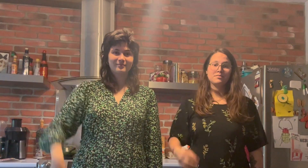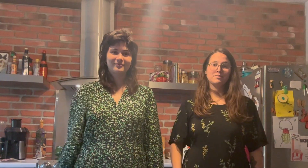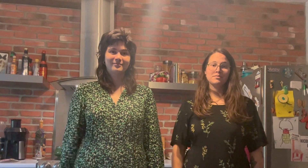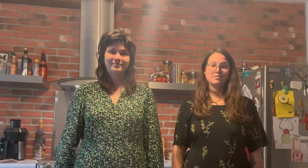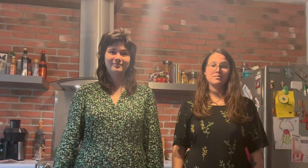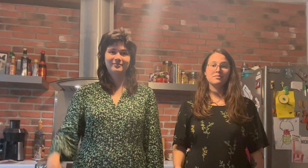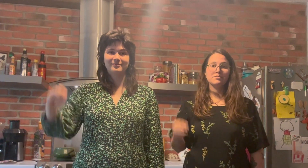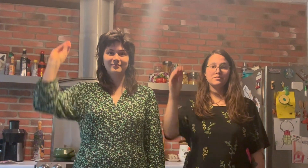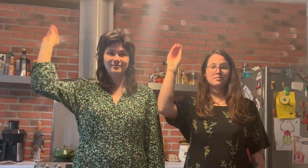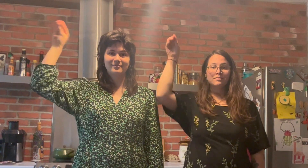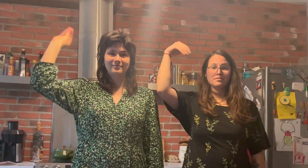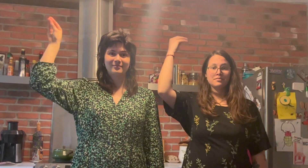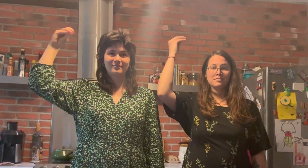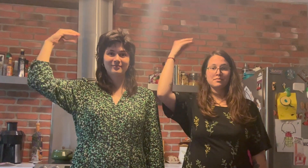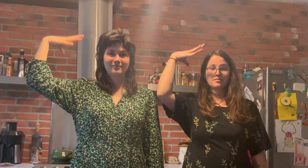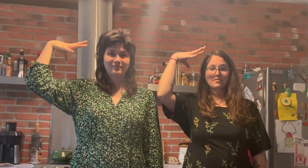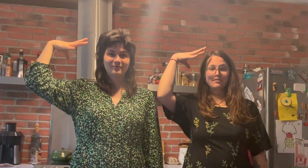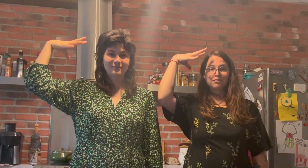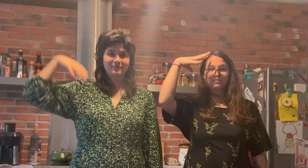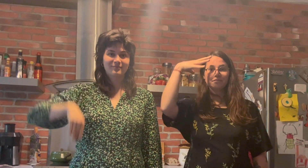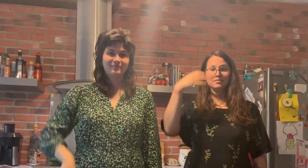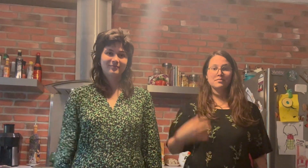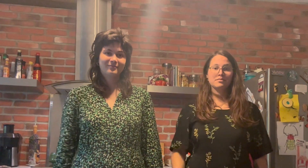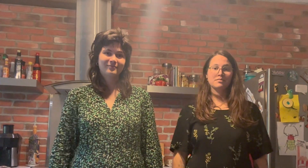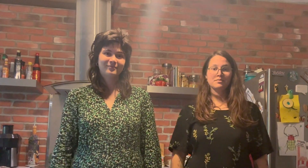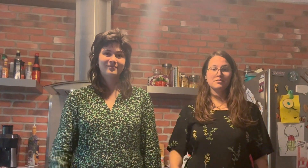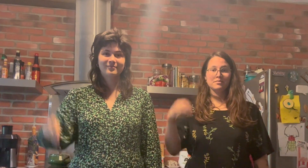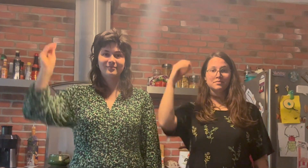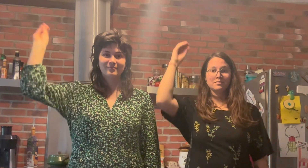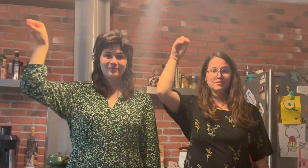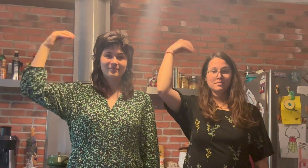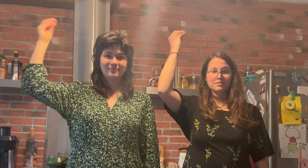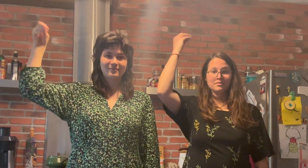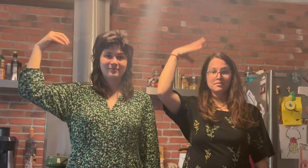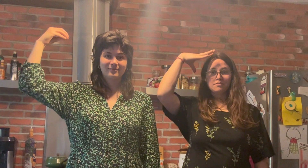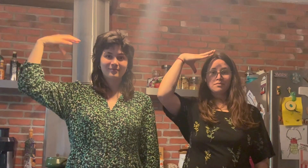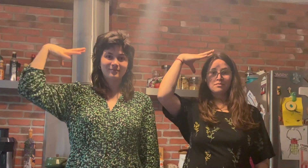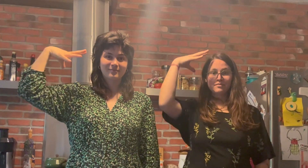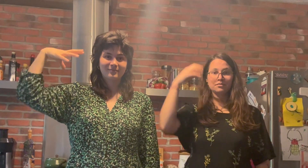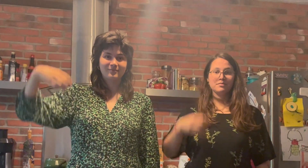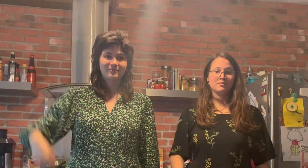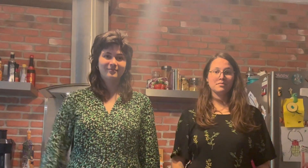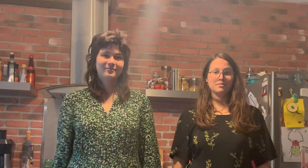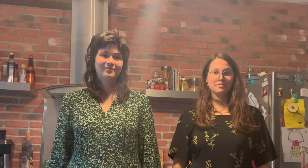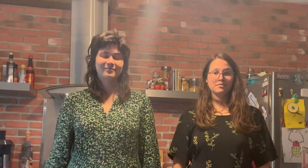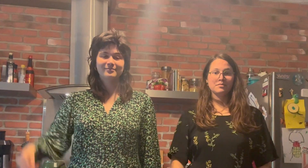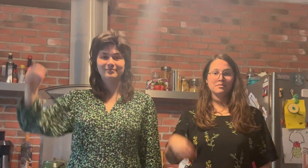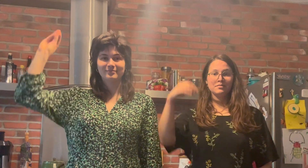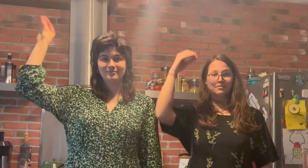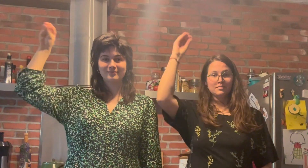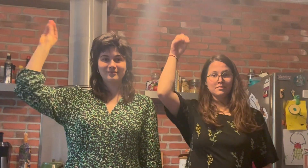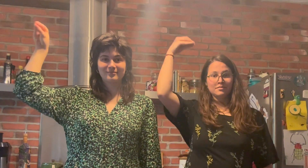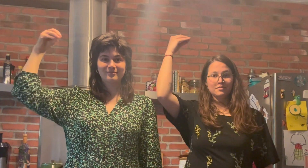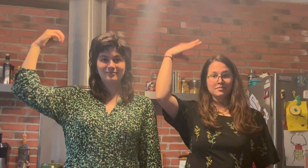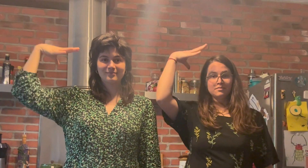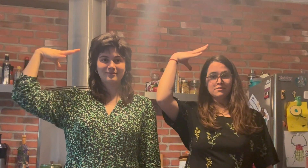Open up the hand so all the fingers are out and the palm faces the top of your head.